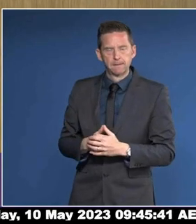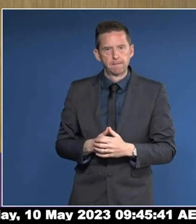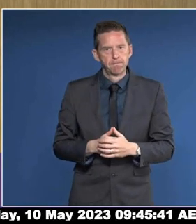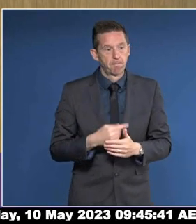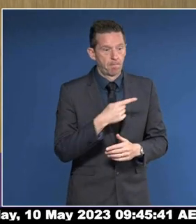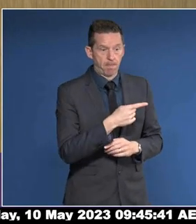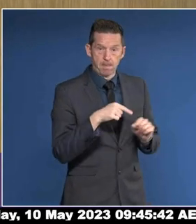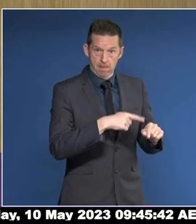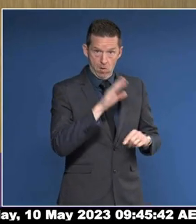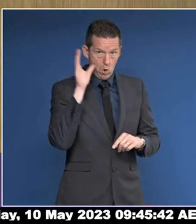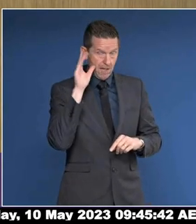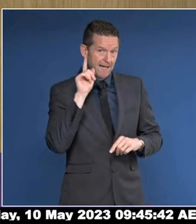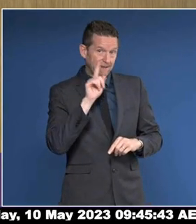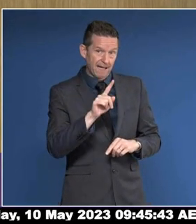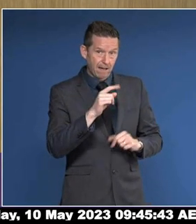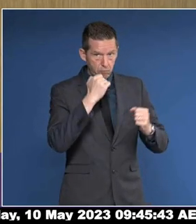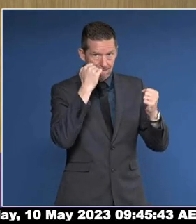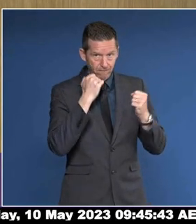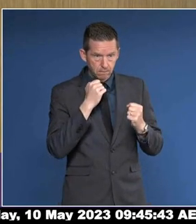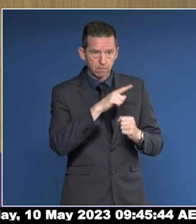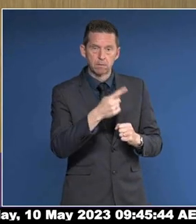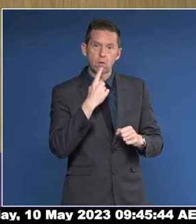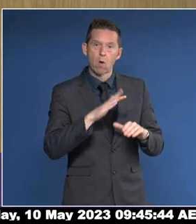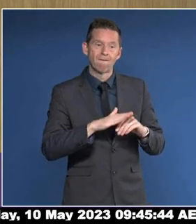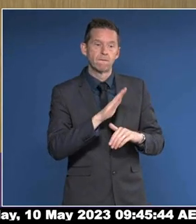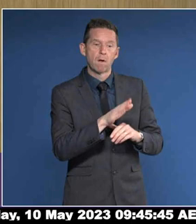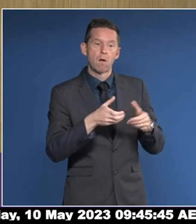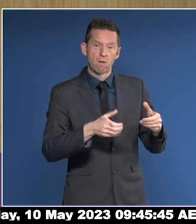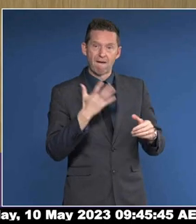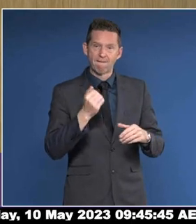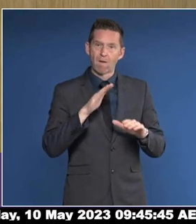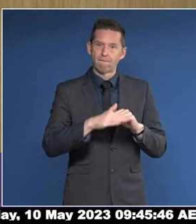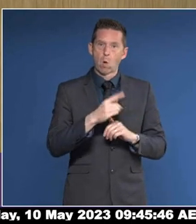No. MS EASTMAN: That - with respect to his package of over $102,000, that